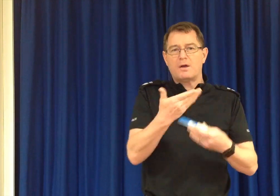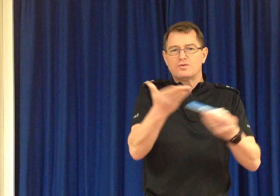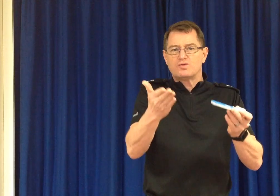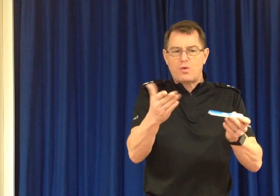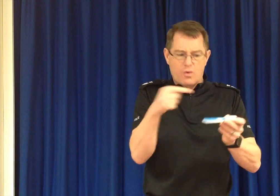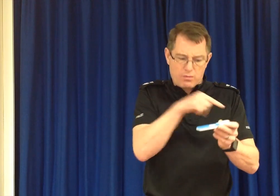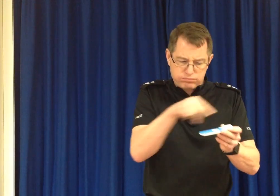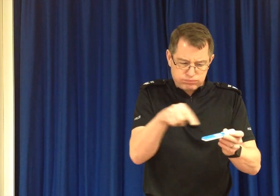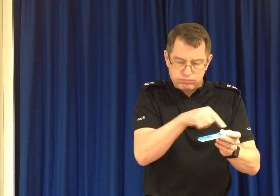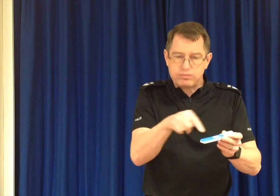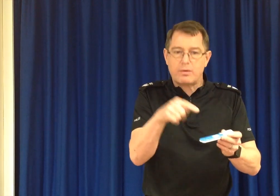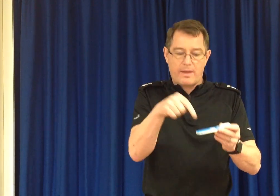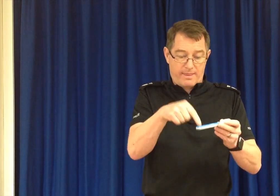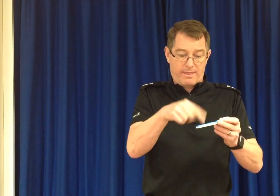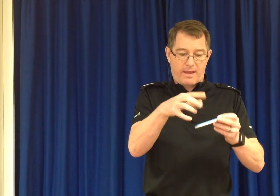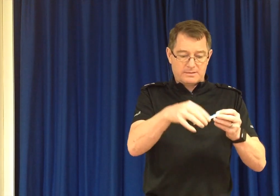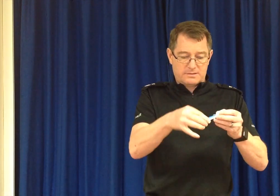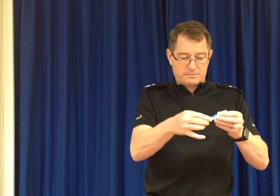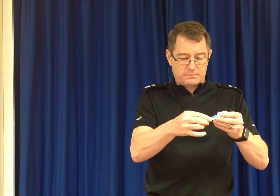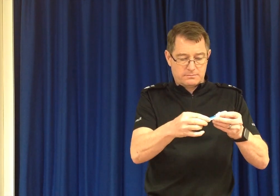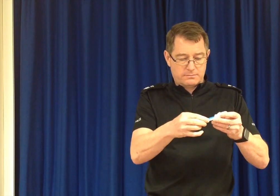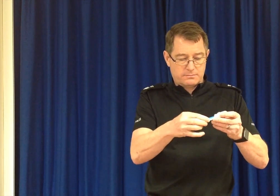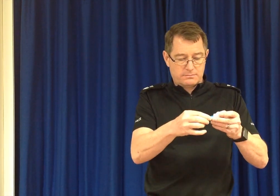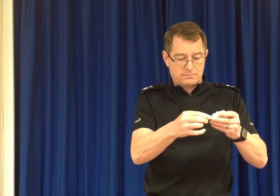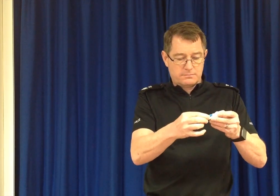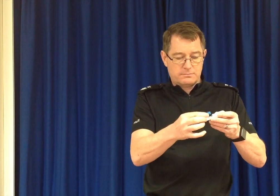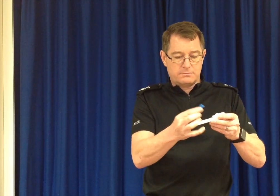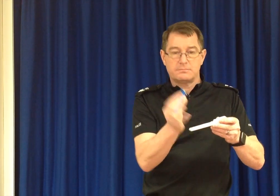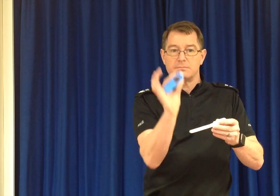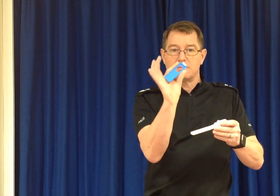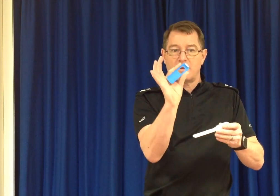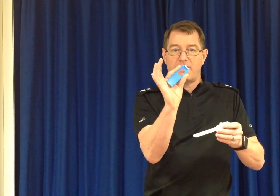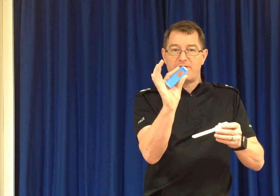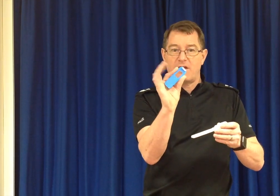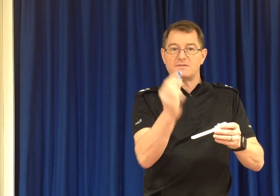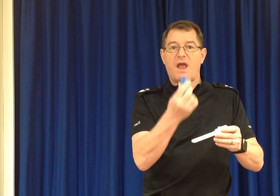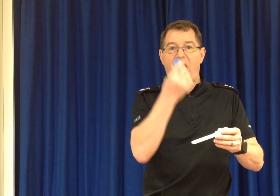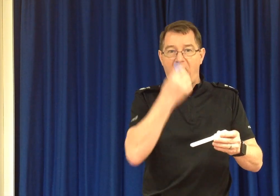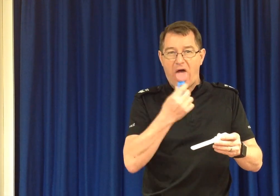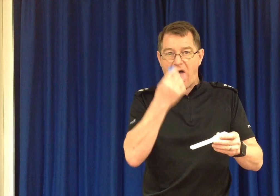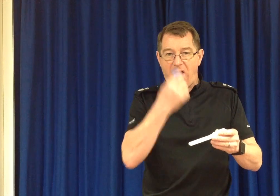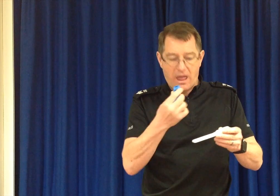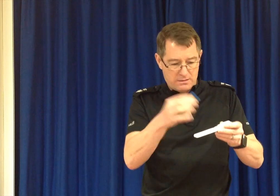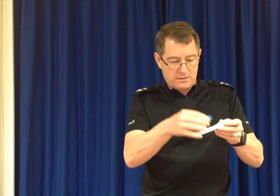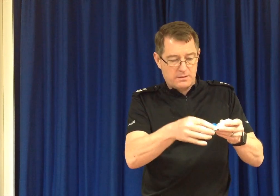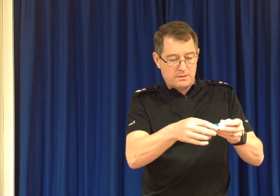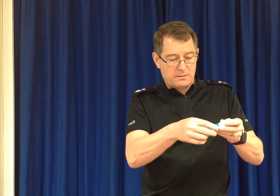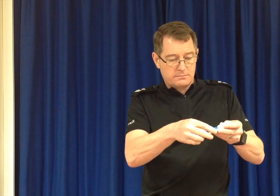I'll show you it in more detail now This is the tongue swab part